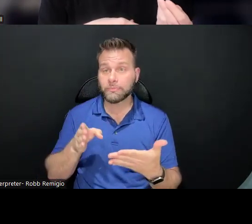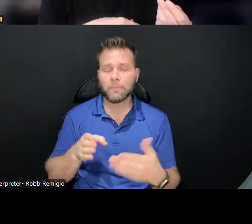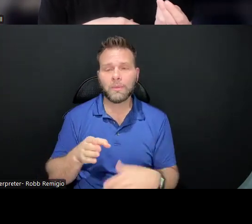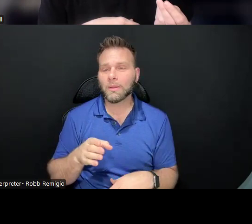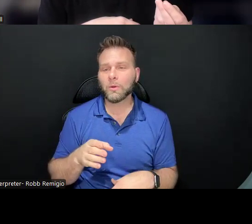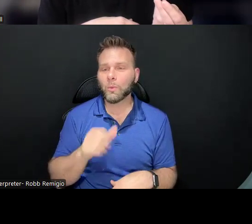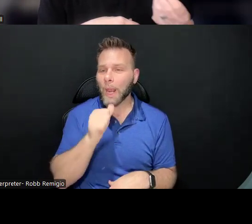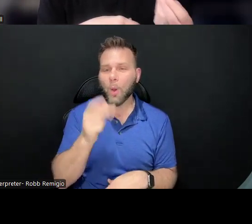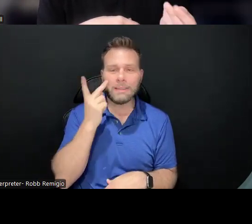We don't see people with